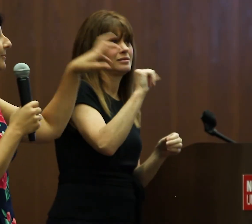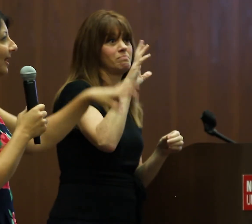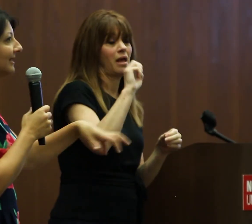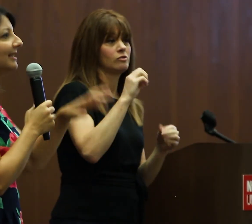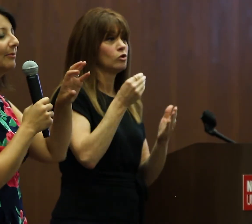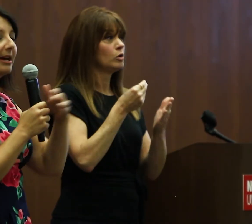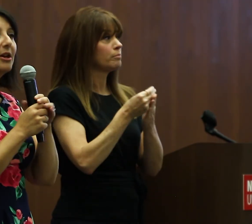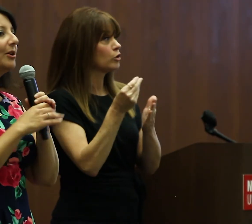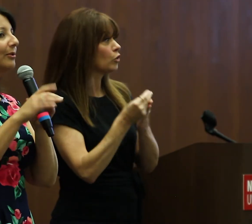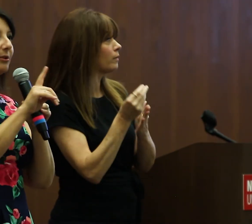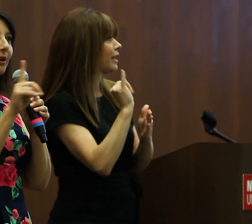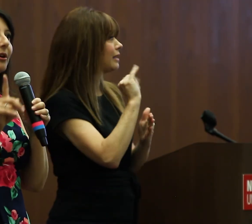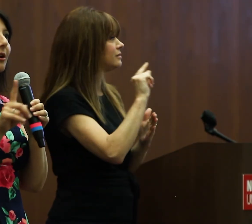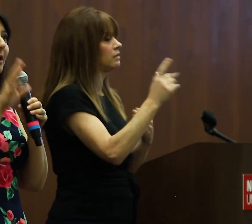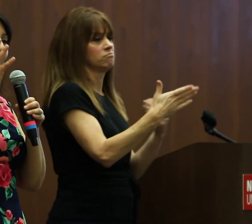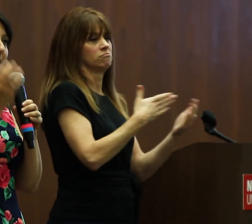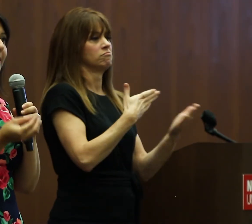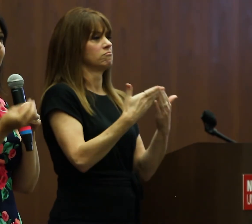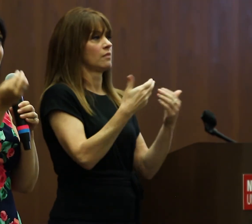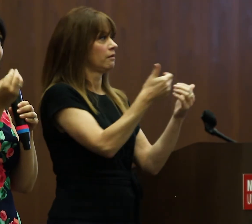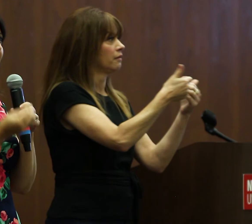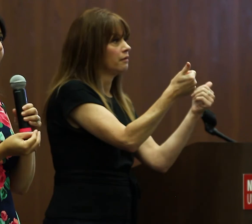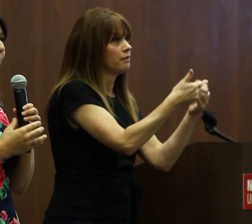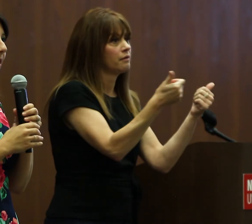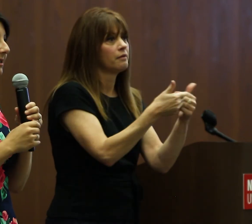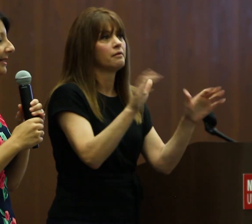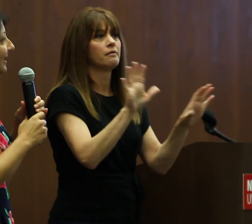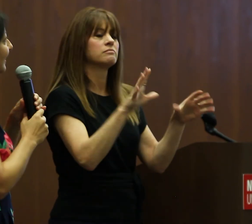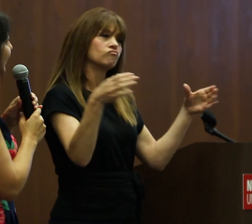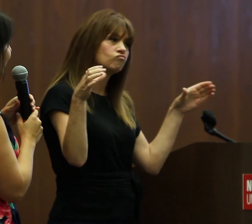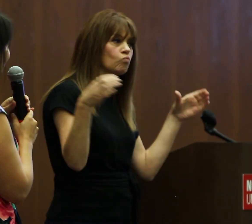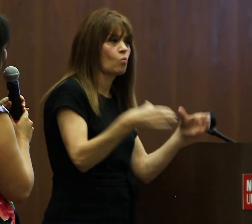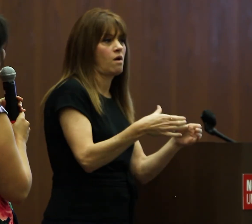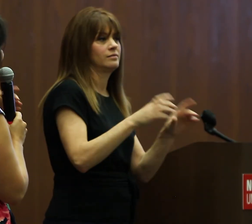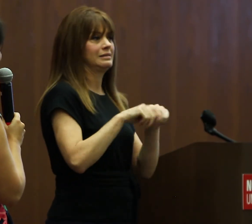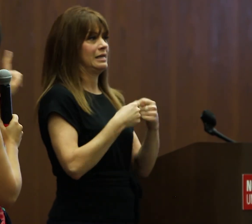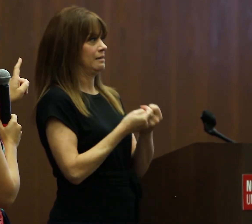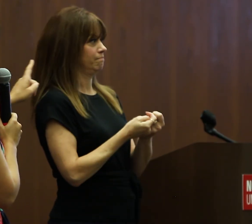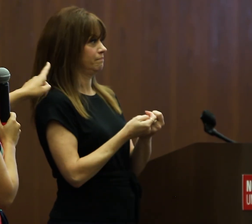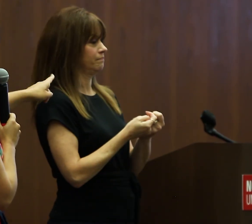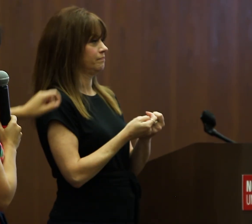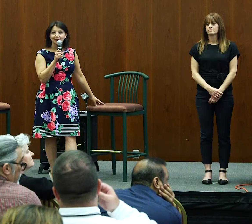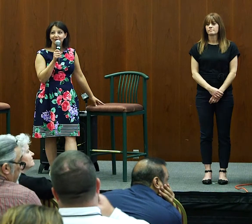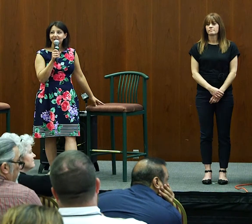or IT, right? No longer. I want us to be that one team. On that note,